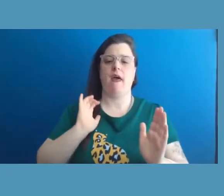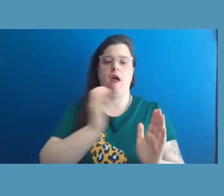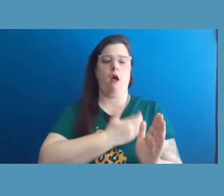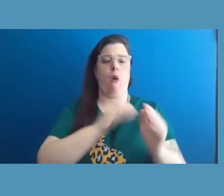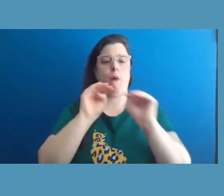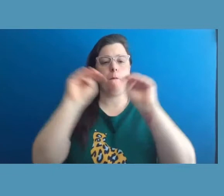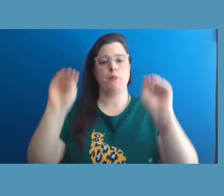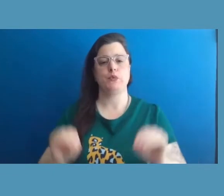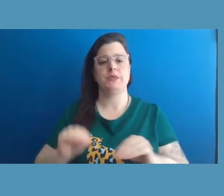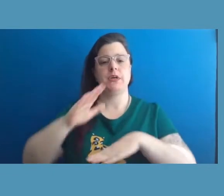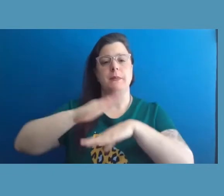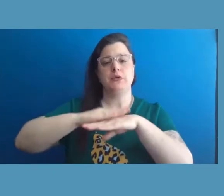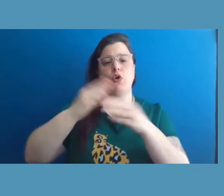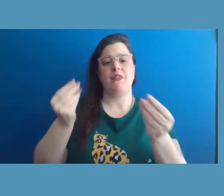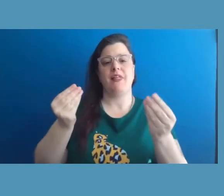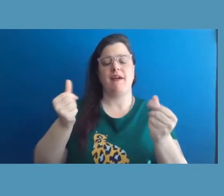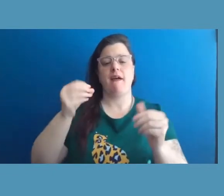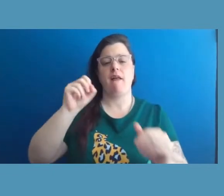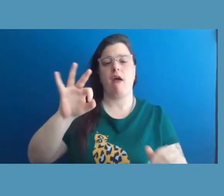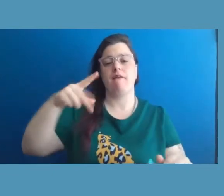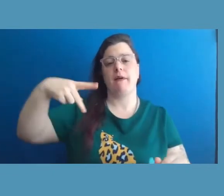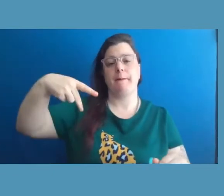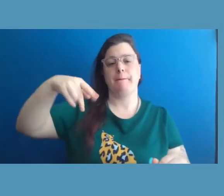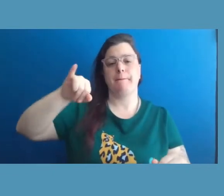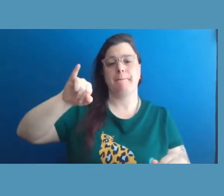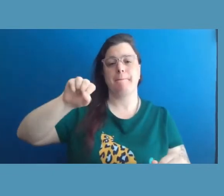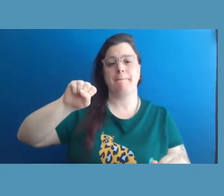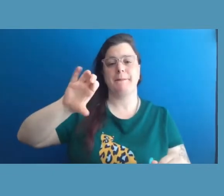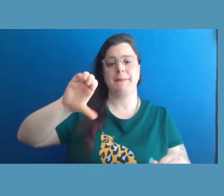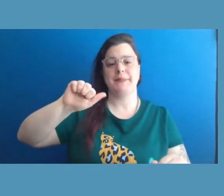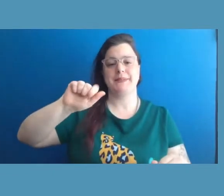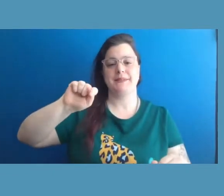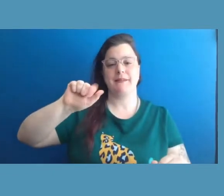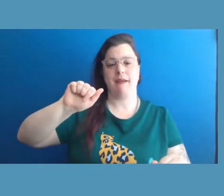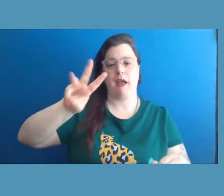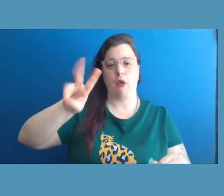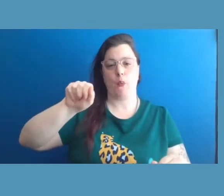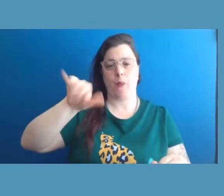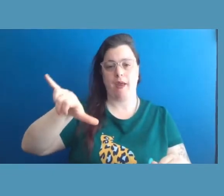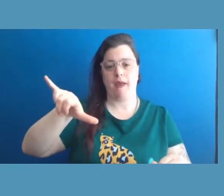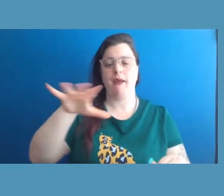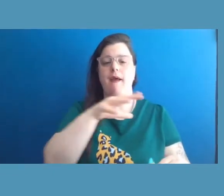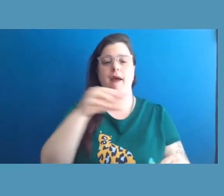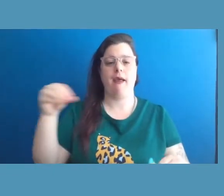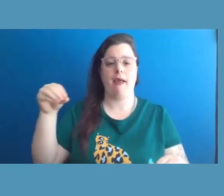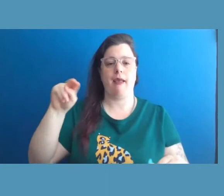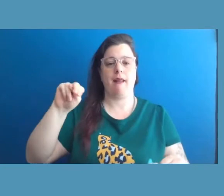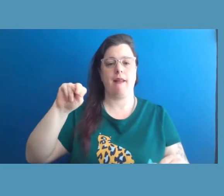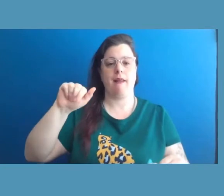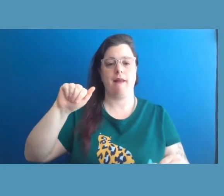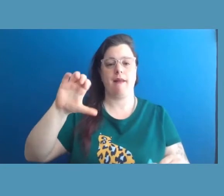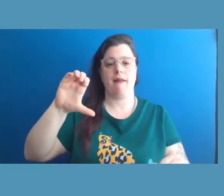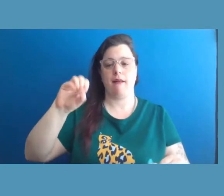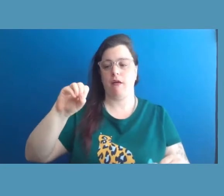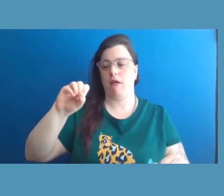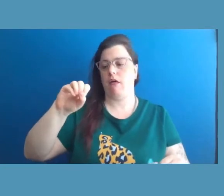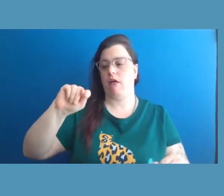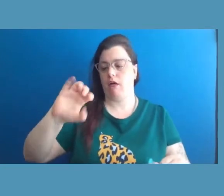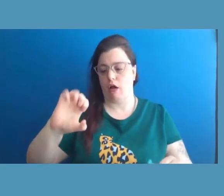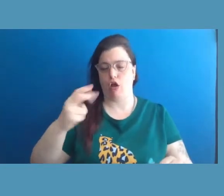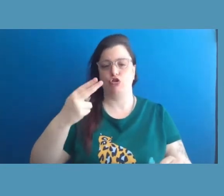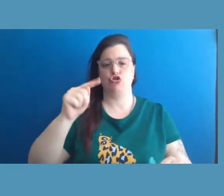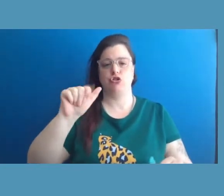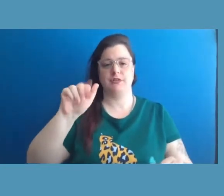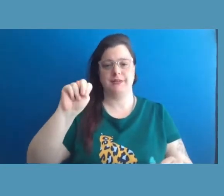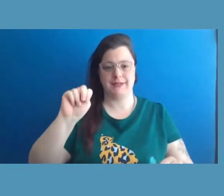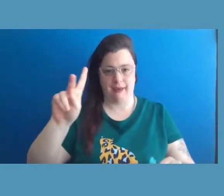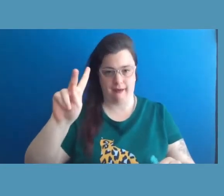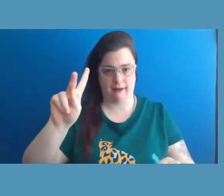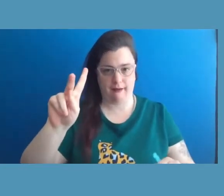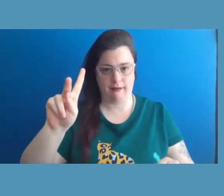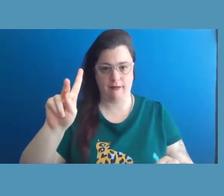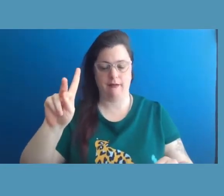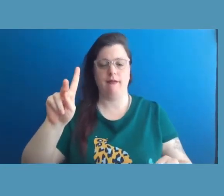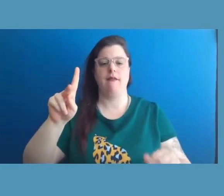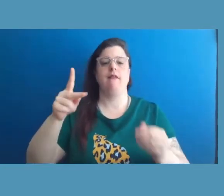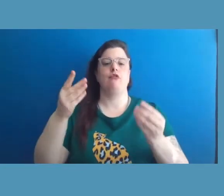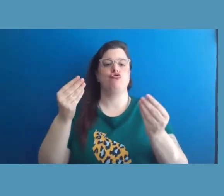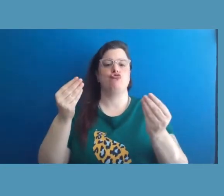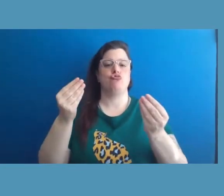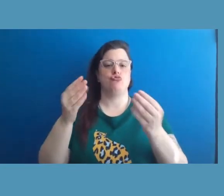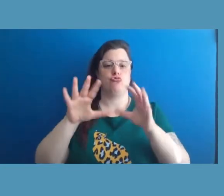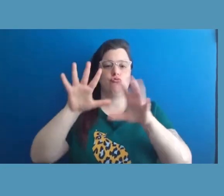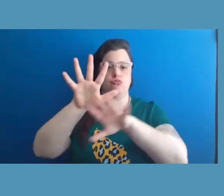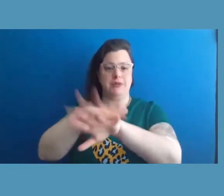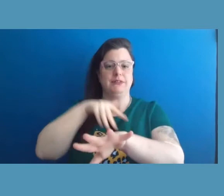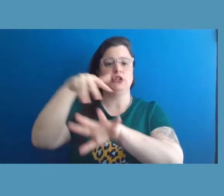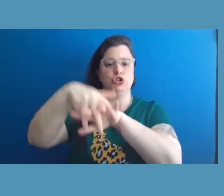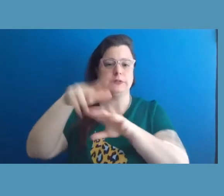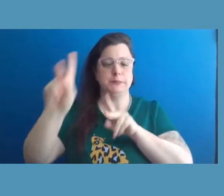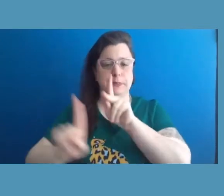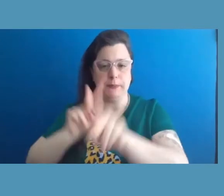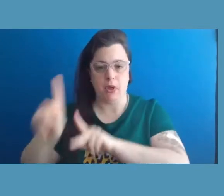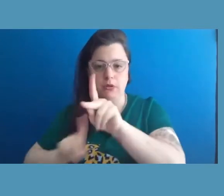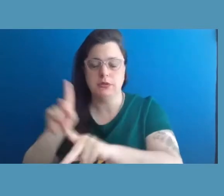start acknowledging our land that the museum takes place on. From the indigenous tribes,